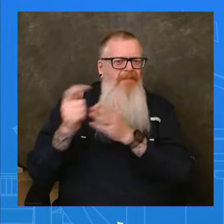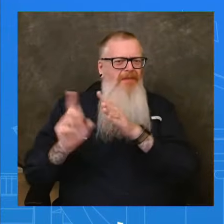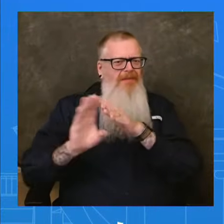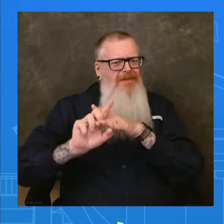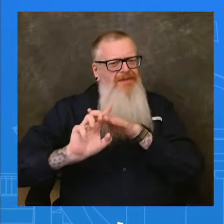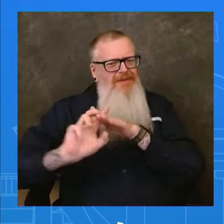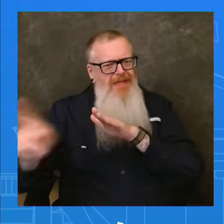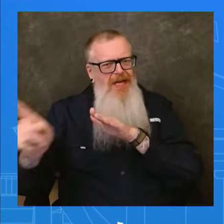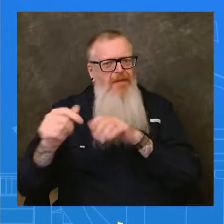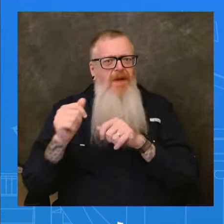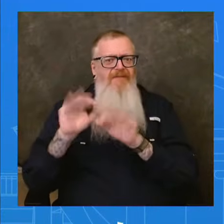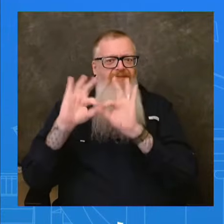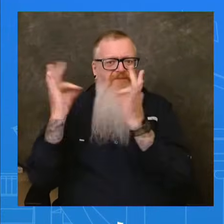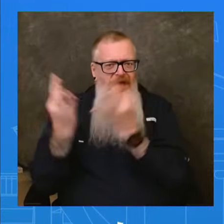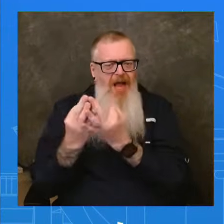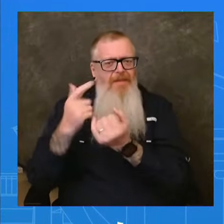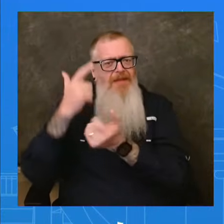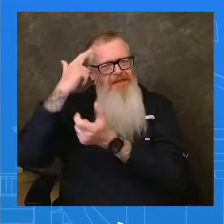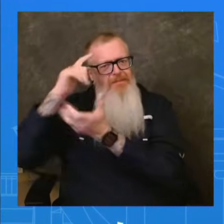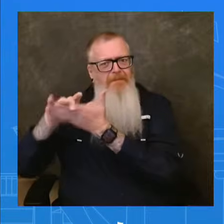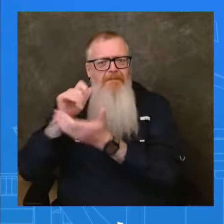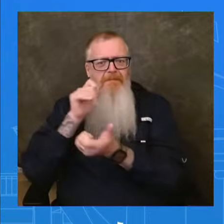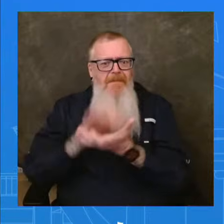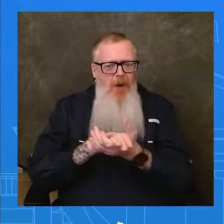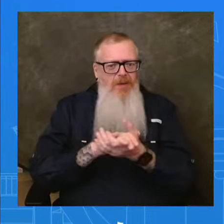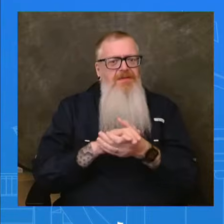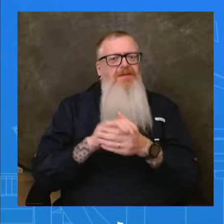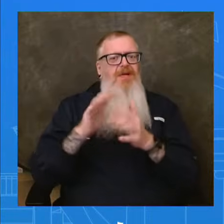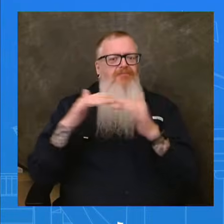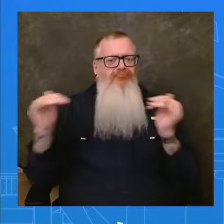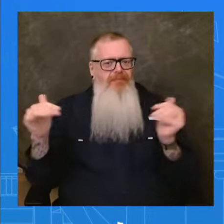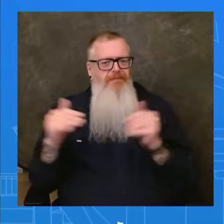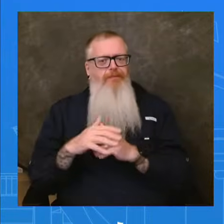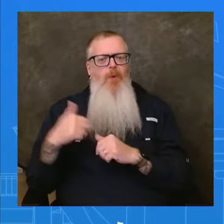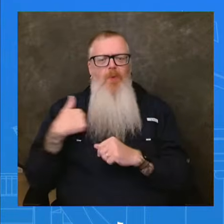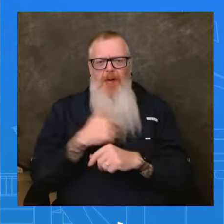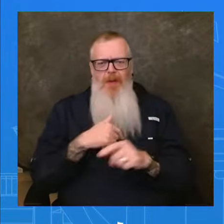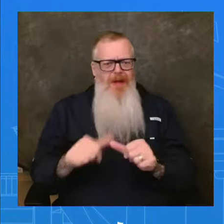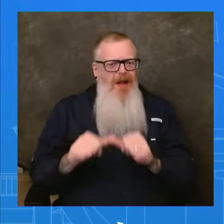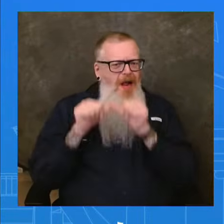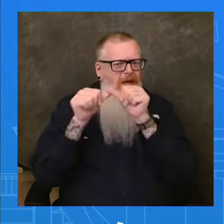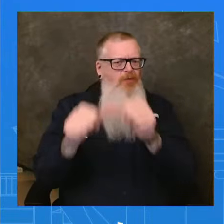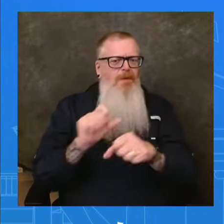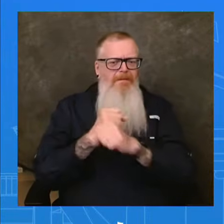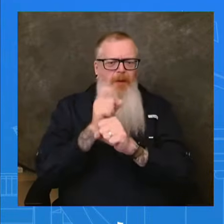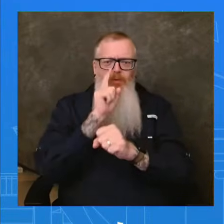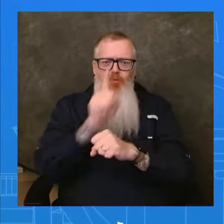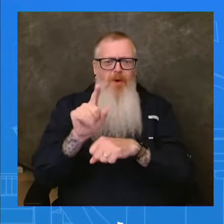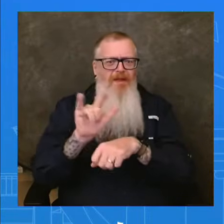we will continue to make more airplane seats available daily. To date, the number of seats available